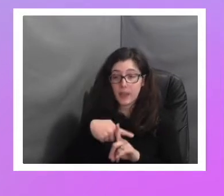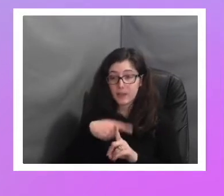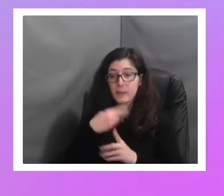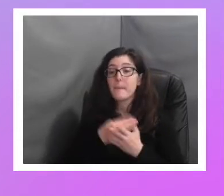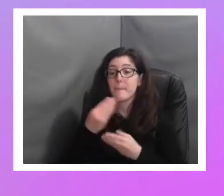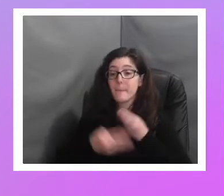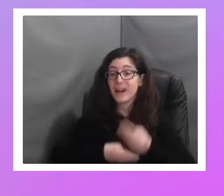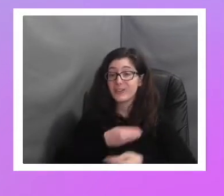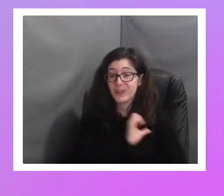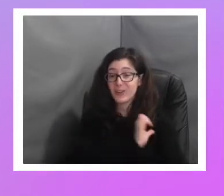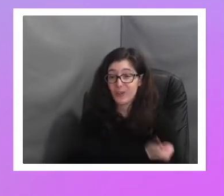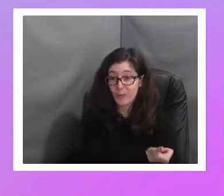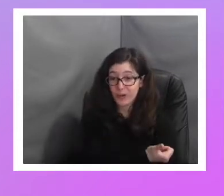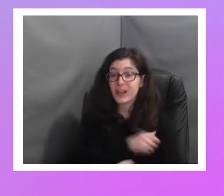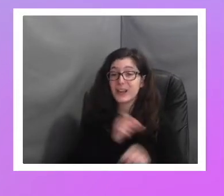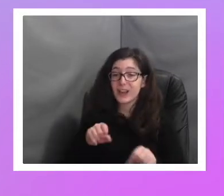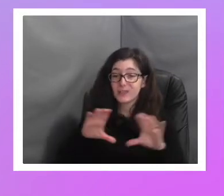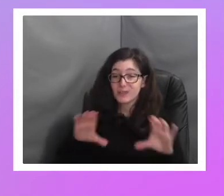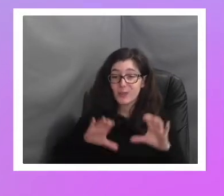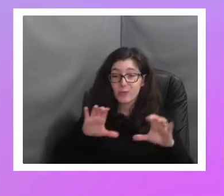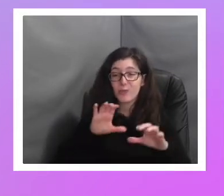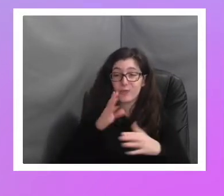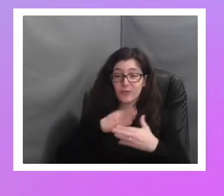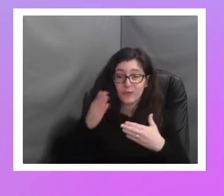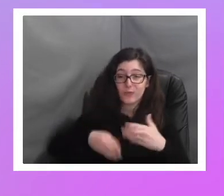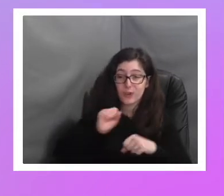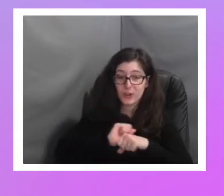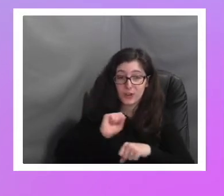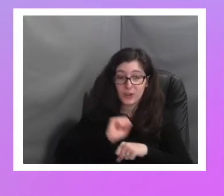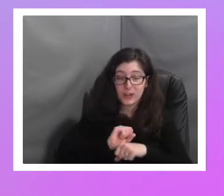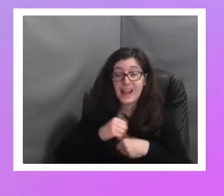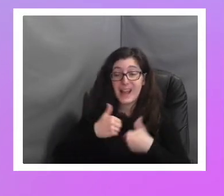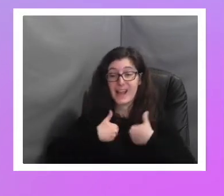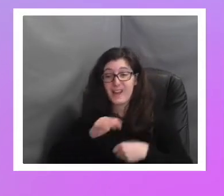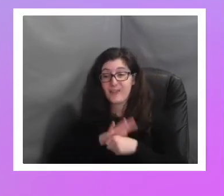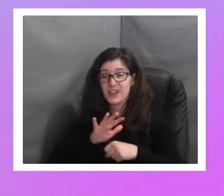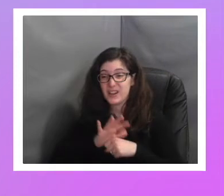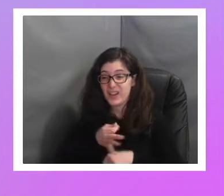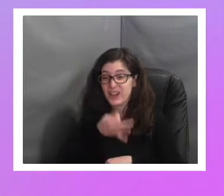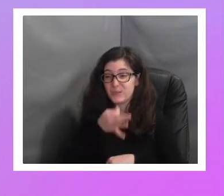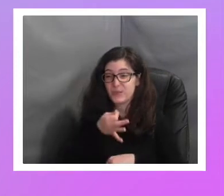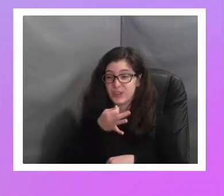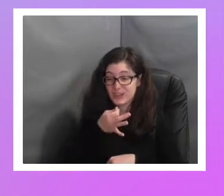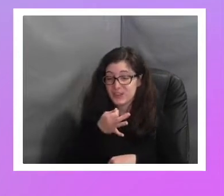and who has sufficient expertise to understand what the problems are and how to fix them.